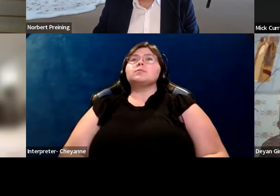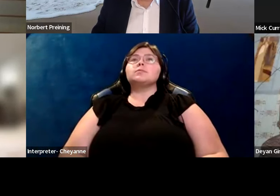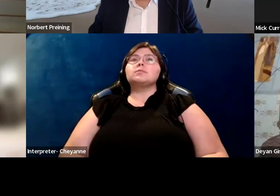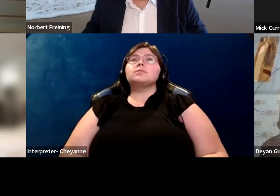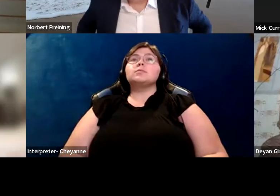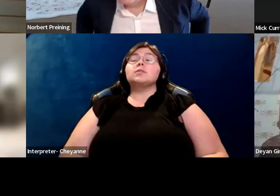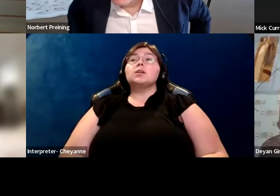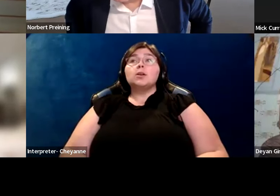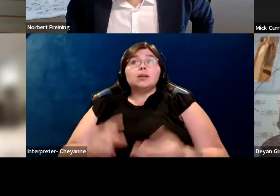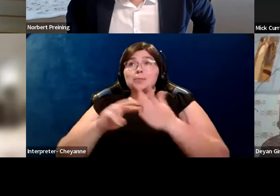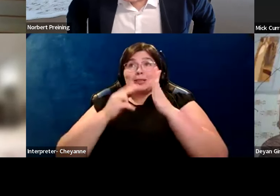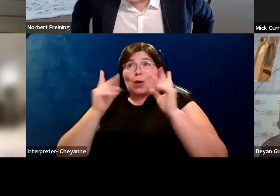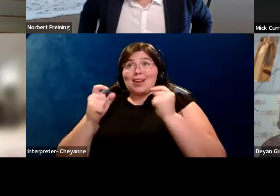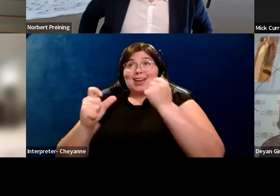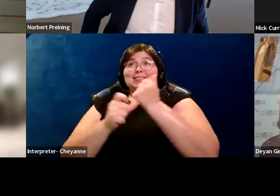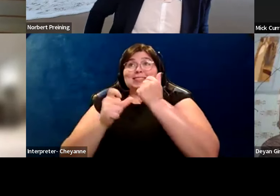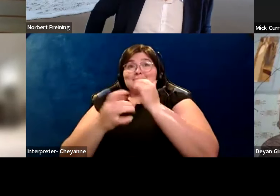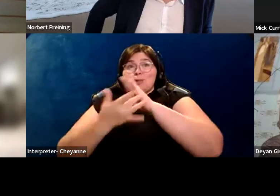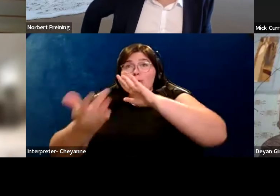assistive technologies running on the system, such as screen